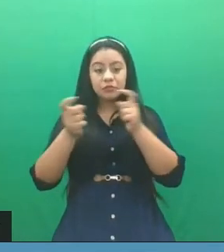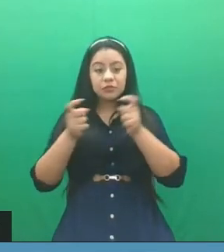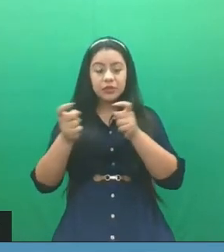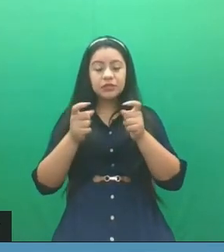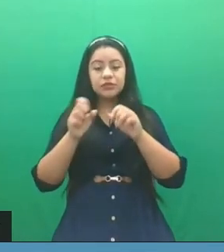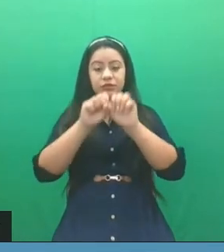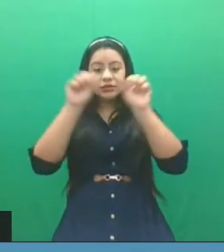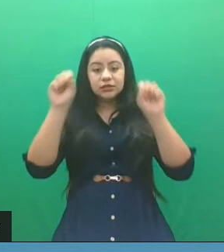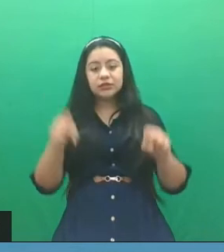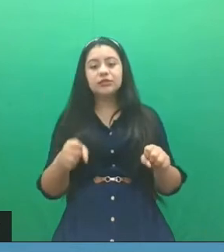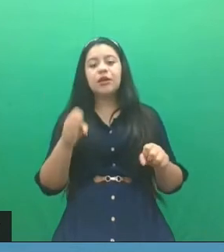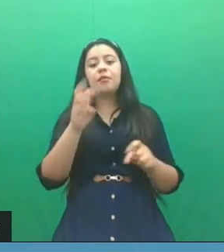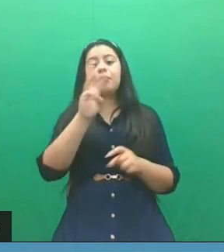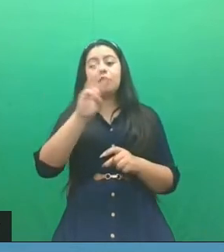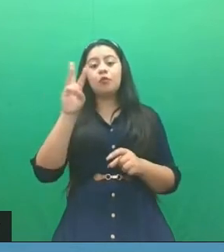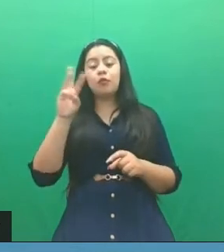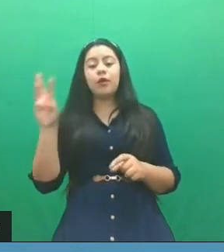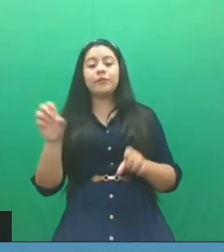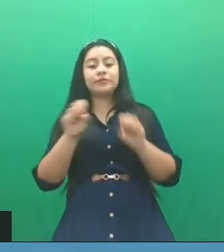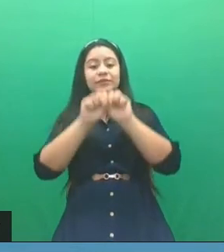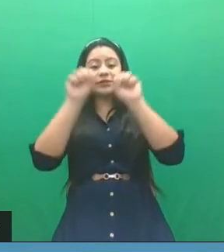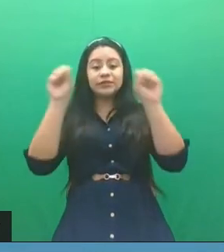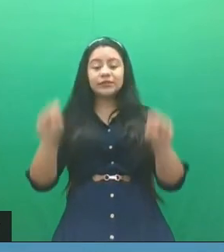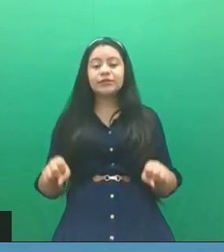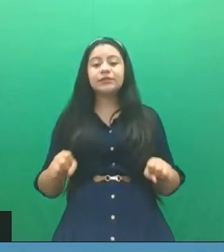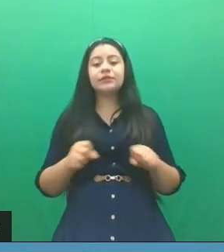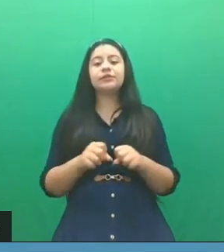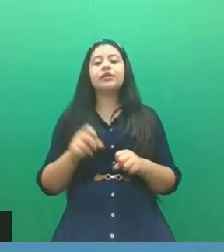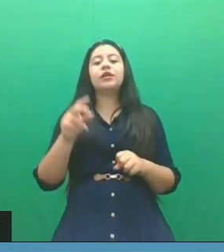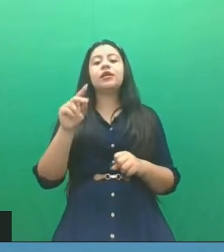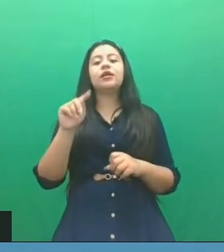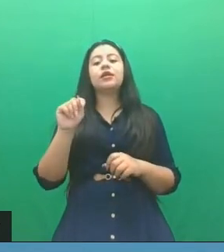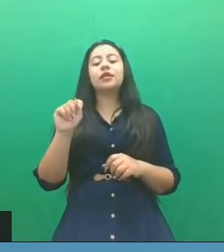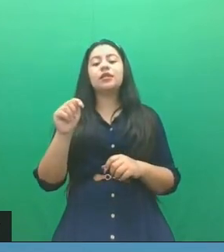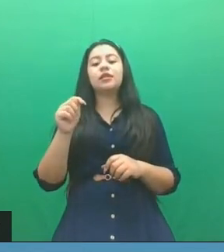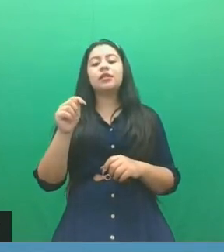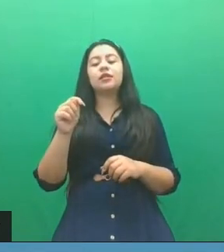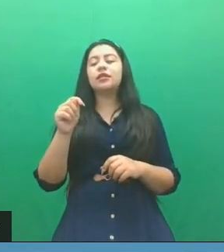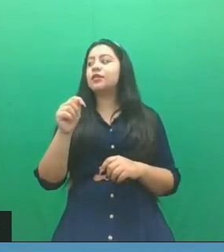web content management system, a thesaurus, and an enterprise search appliance all work together.